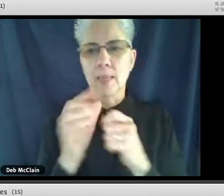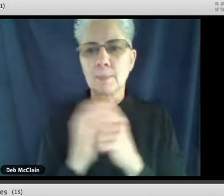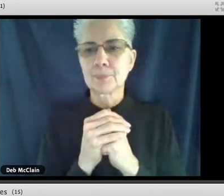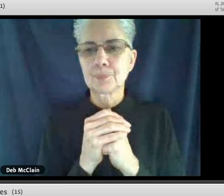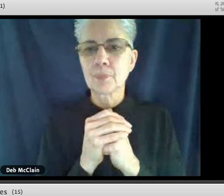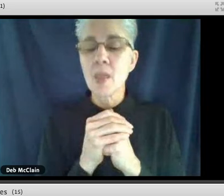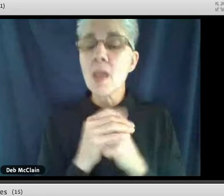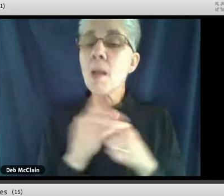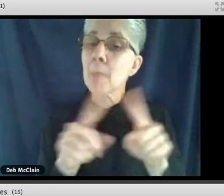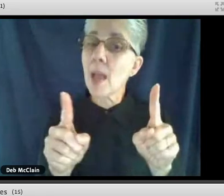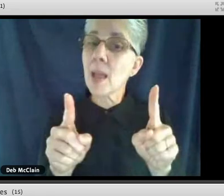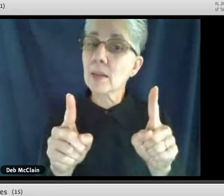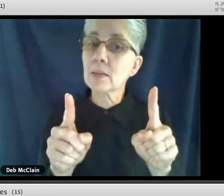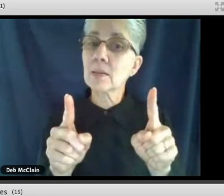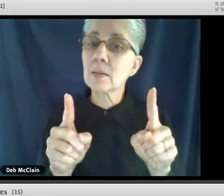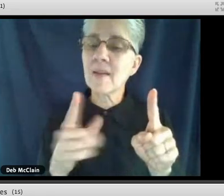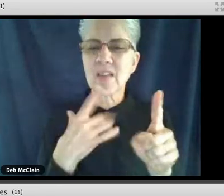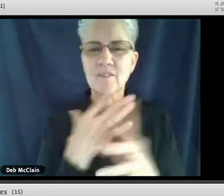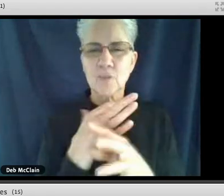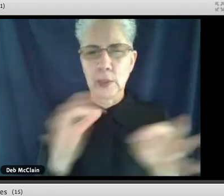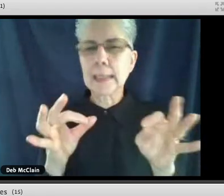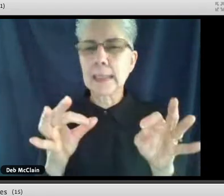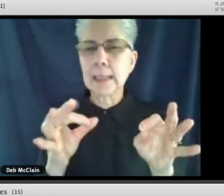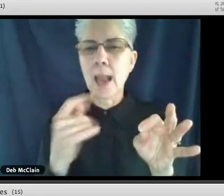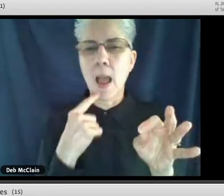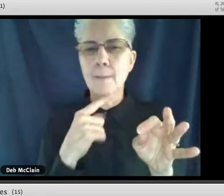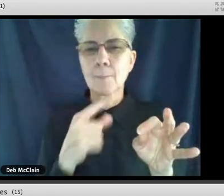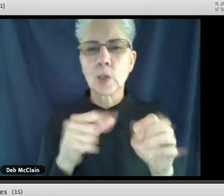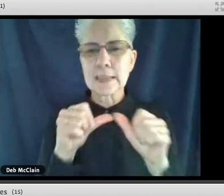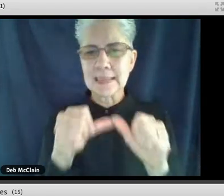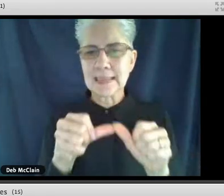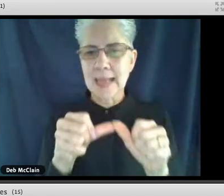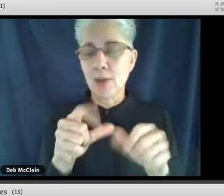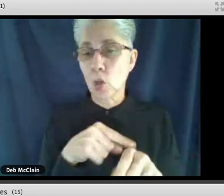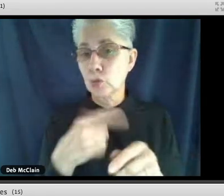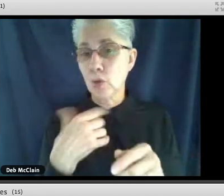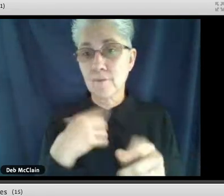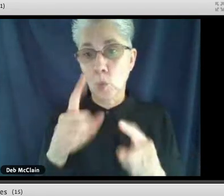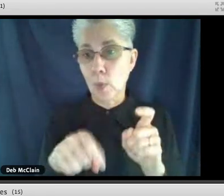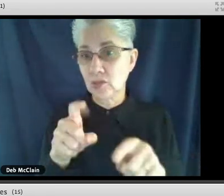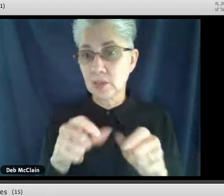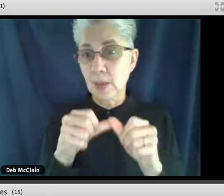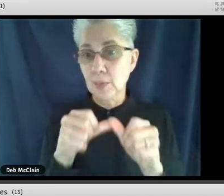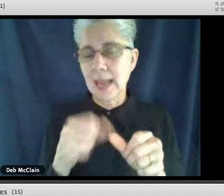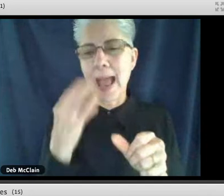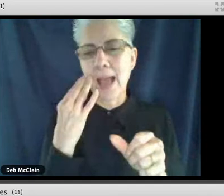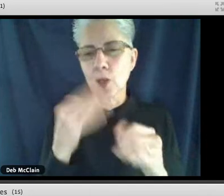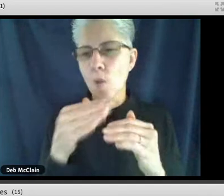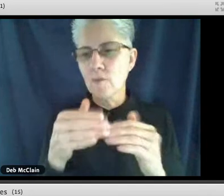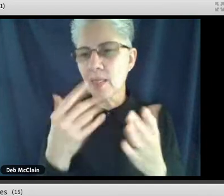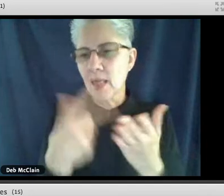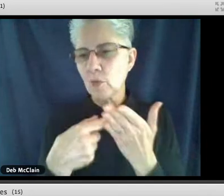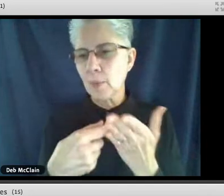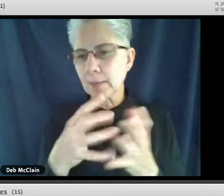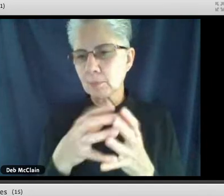but feel free. I'm going to stay on the line as long as you guys have questions. I know we went over a lot of material today.